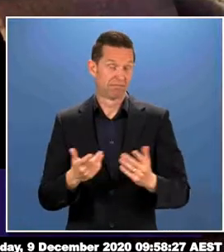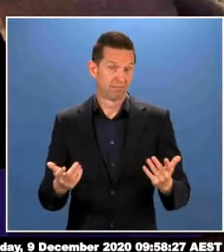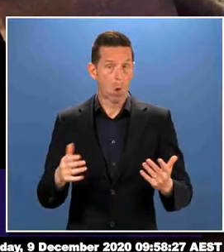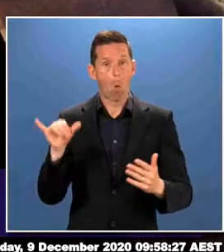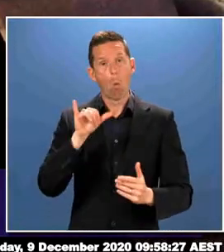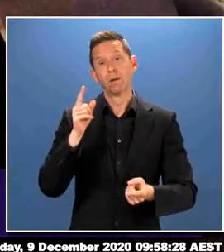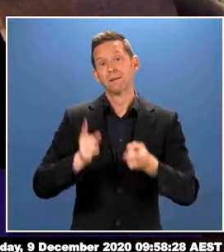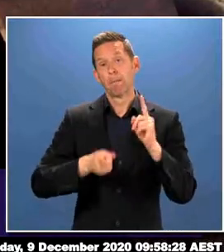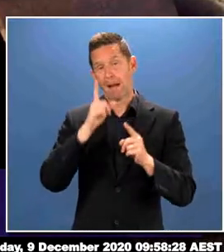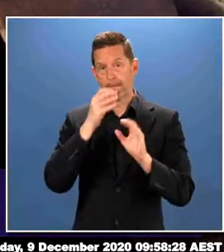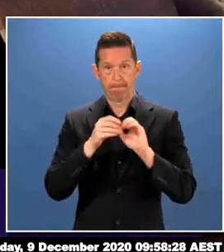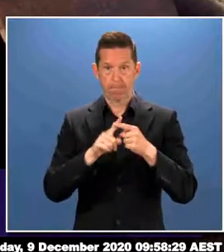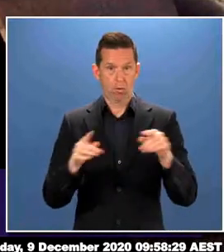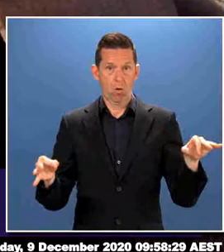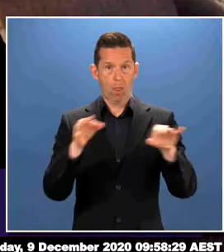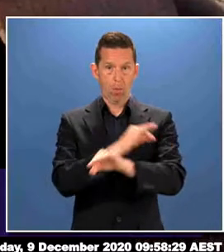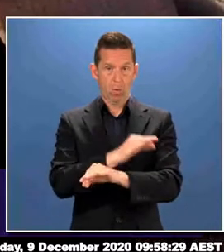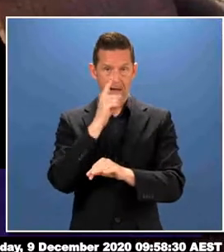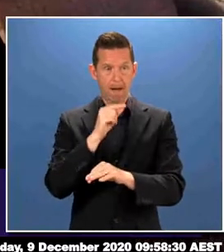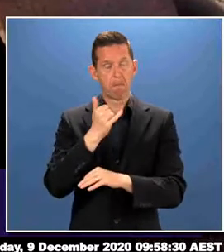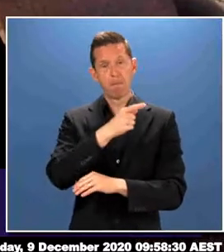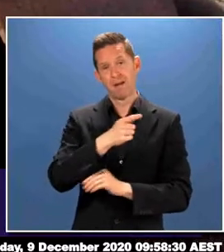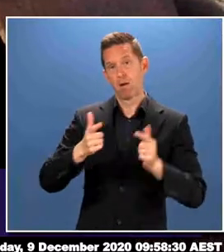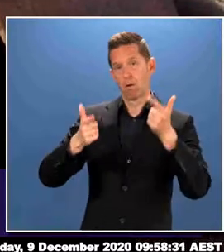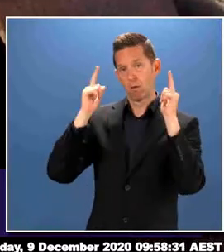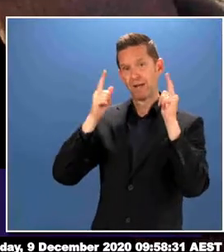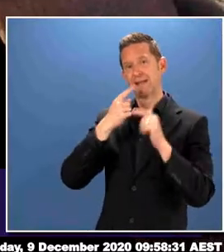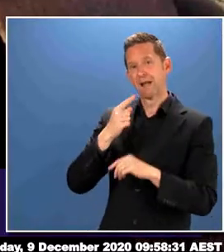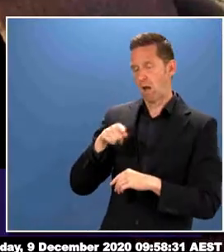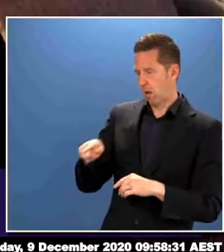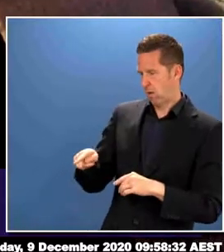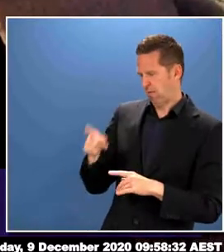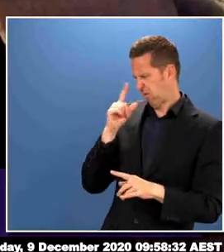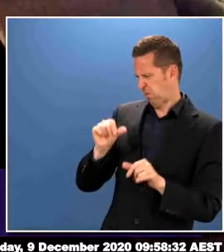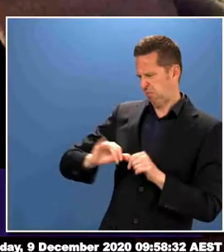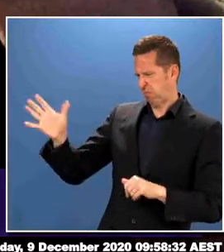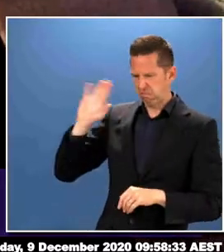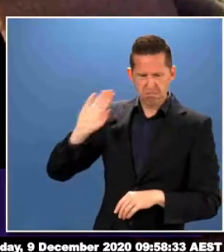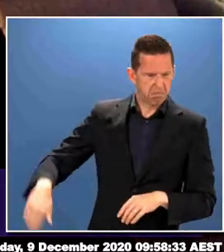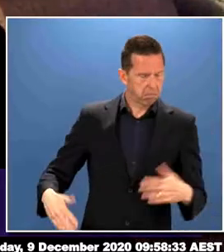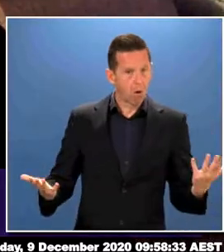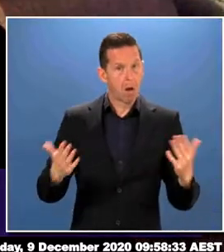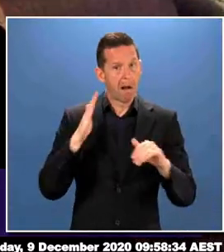that your capacity, as strong as that is, without asking --- once again it's about being proactive.